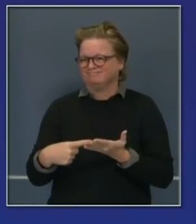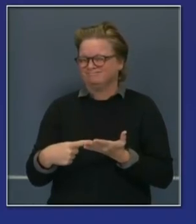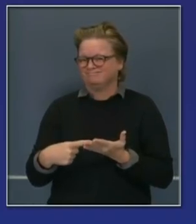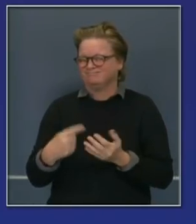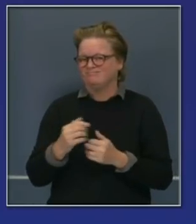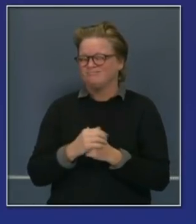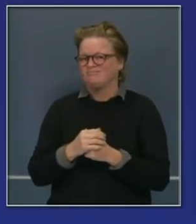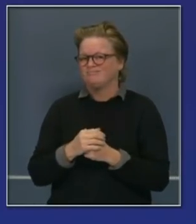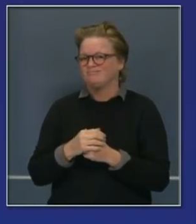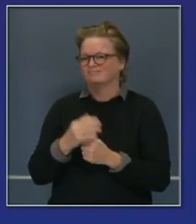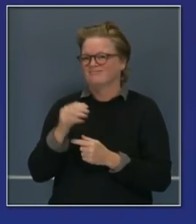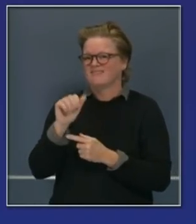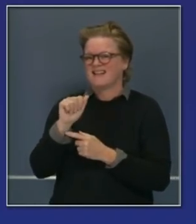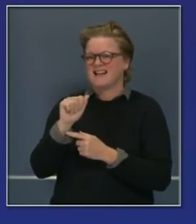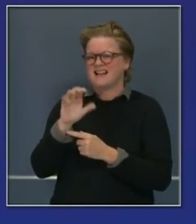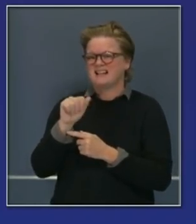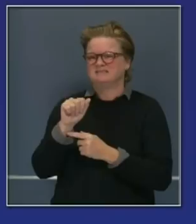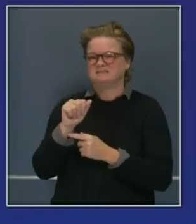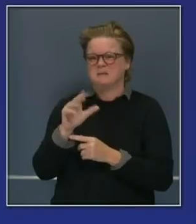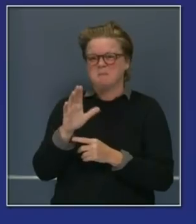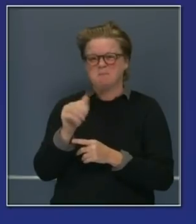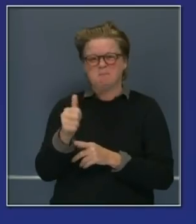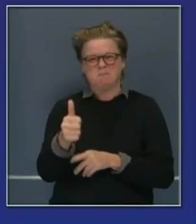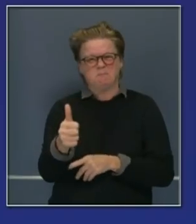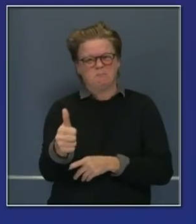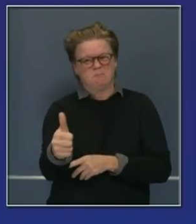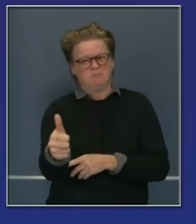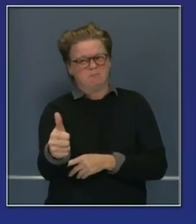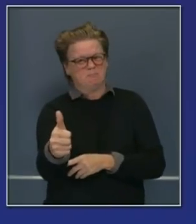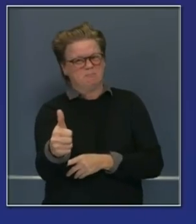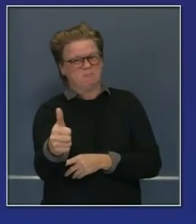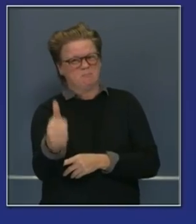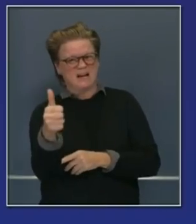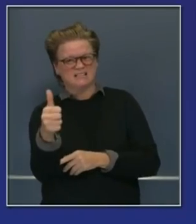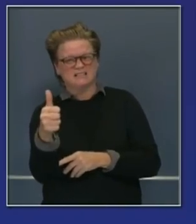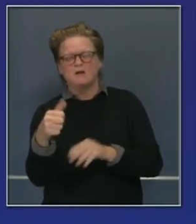ALSO I WOULD LIKE TO BRING UP AND TALK ABOUT SCENARIOS. WE DID NOT WAIT AROUND AND LOOK AT THE AFFORDABLE CARE ACT AS A